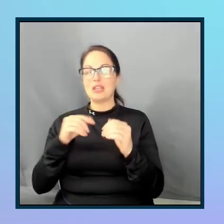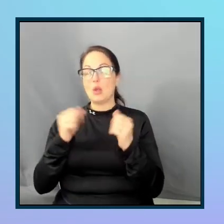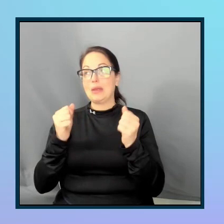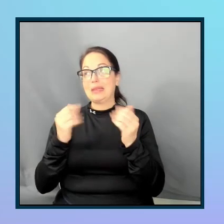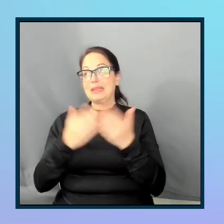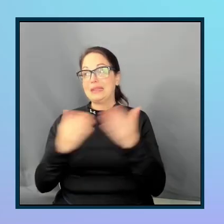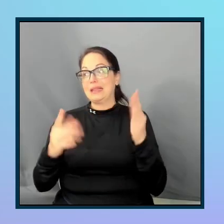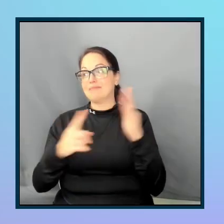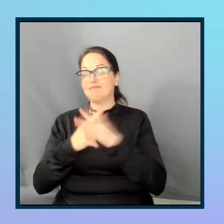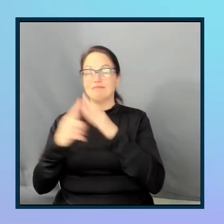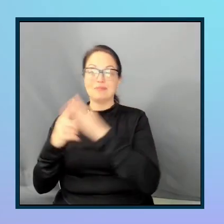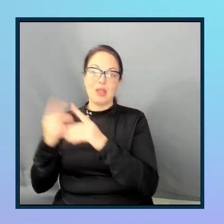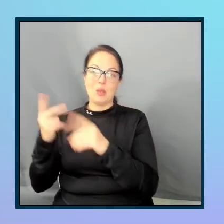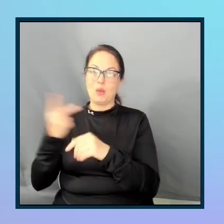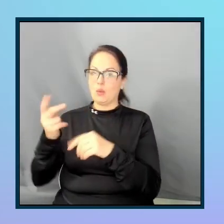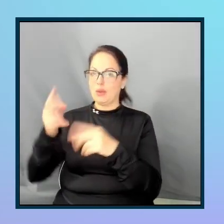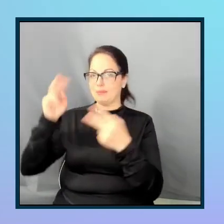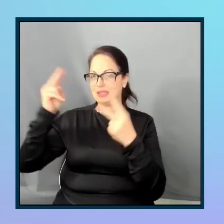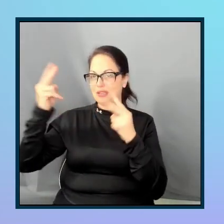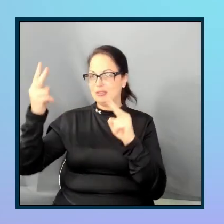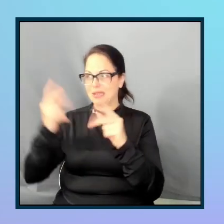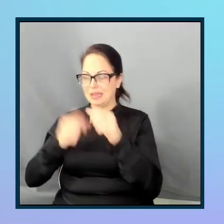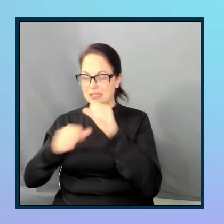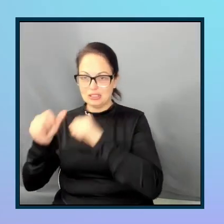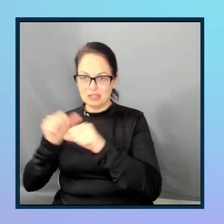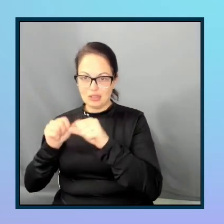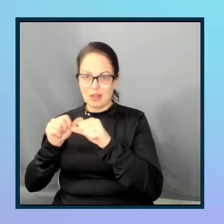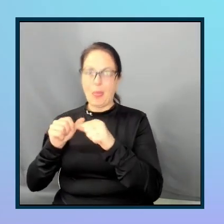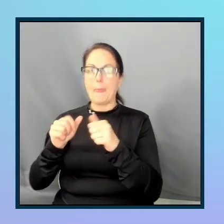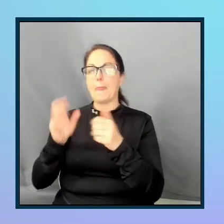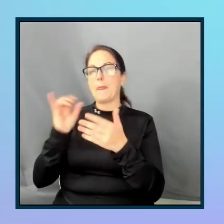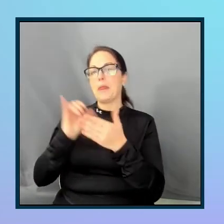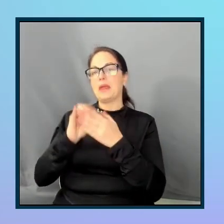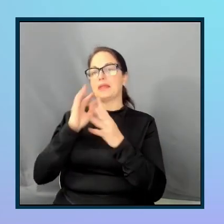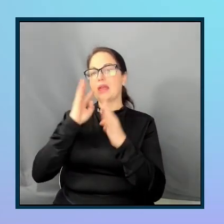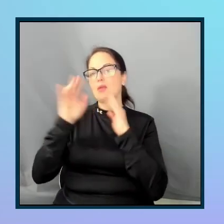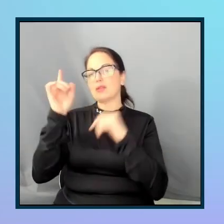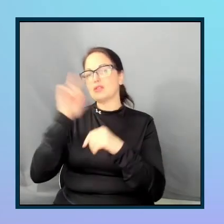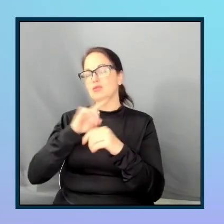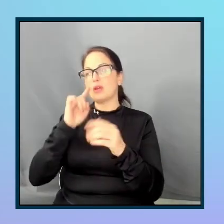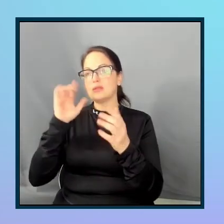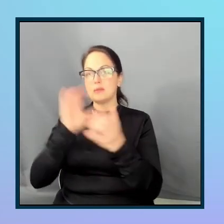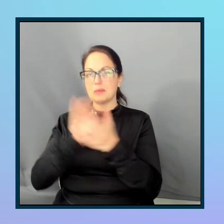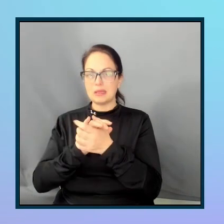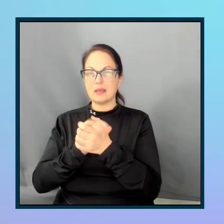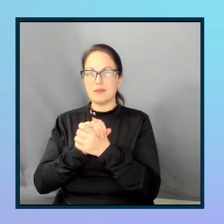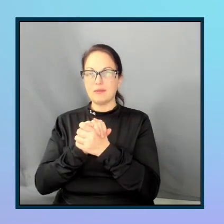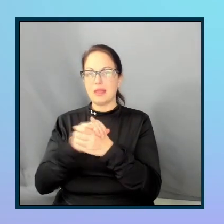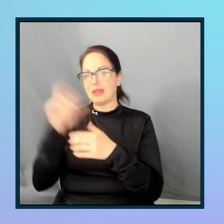where we misunderstand each other, we have misperceptions, and that creates those false beliefs and those false patterns of behavior.